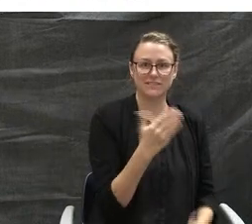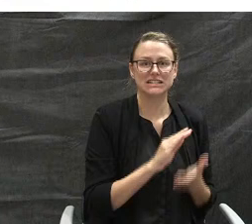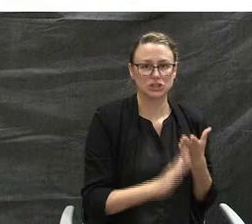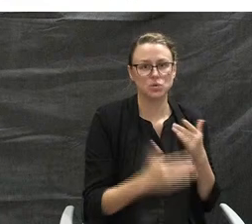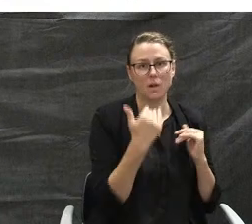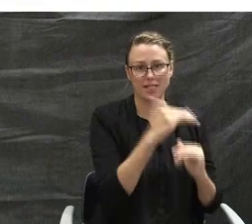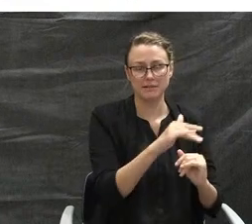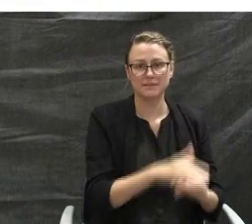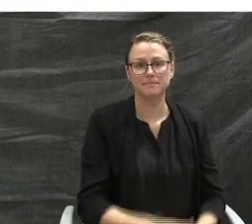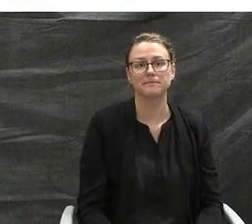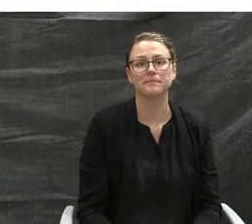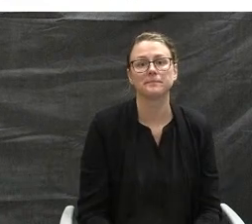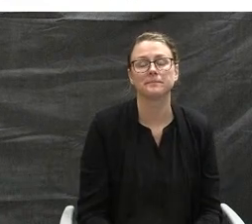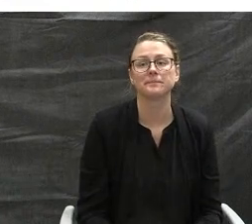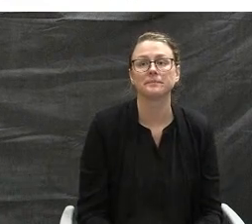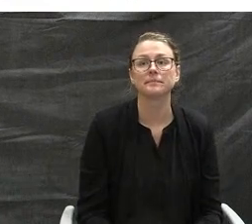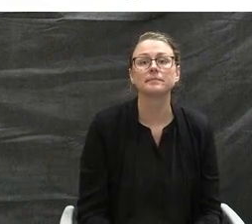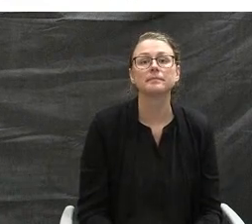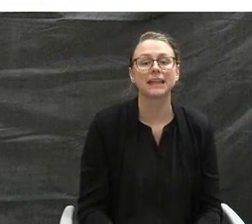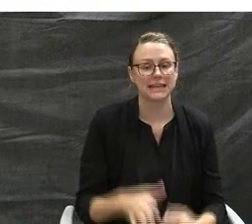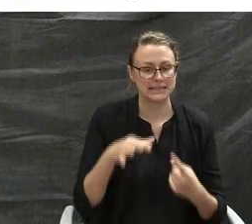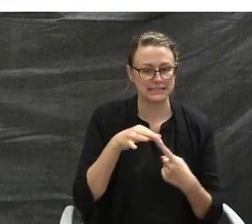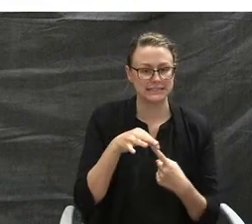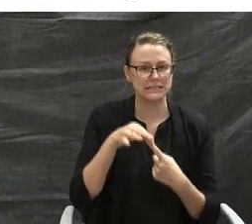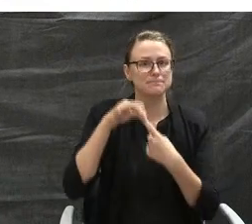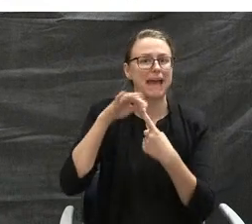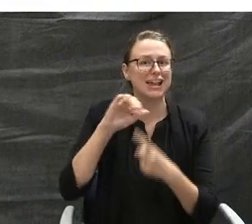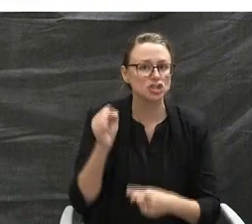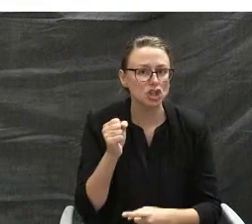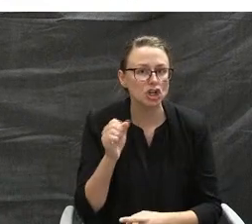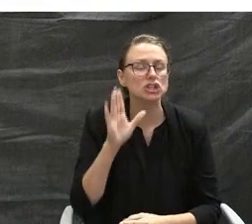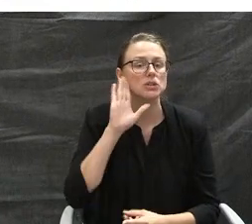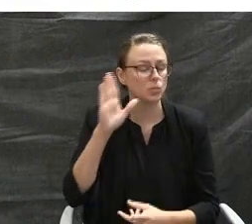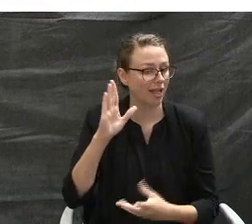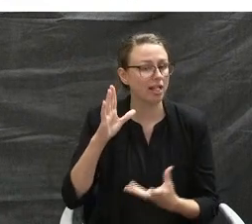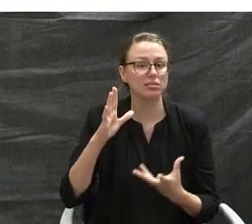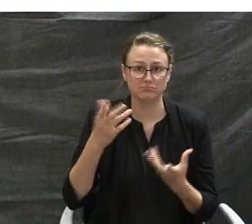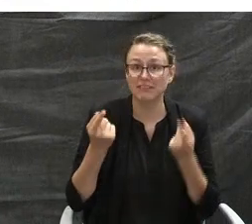limit. Specials will take place as part of the regular day or K